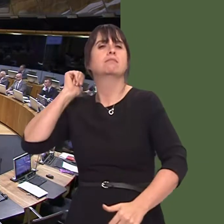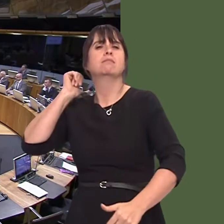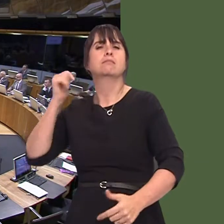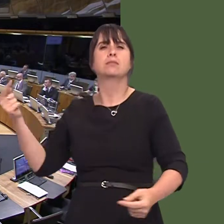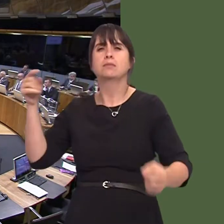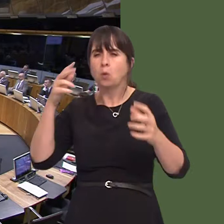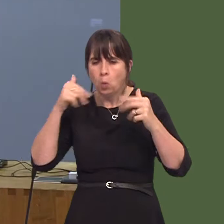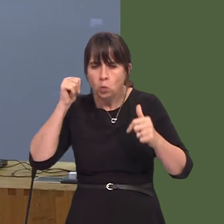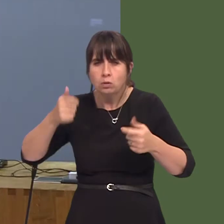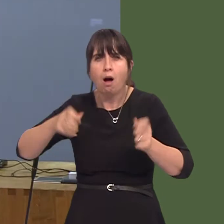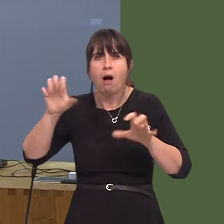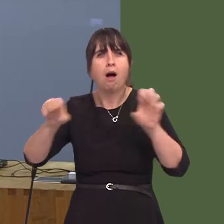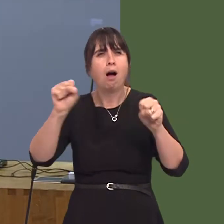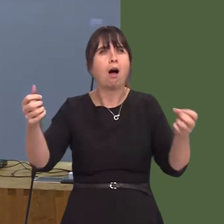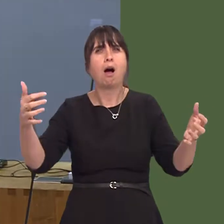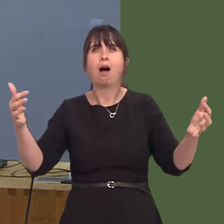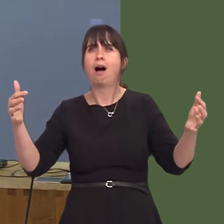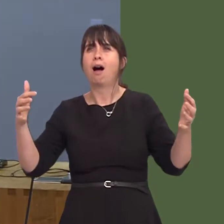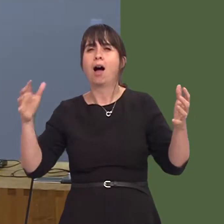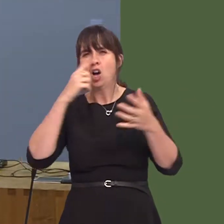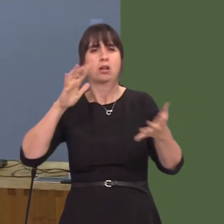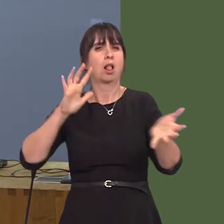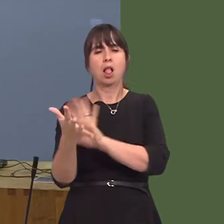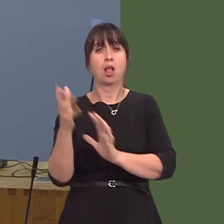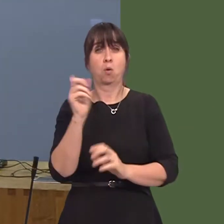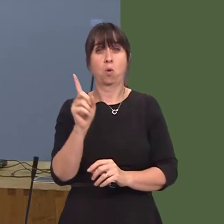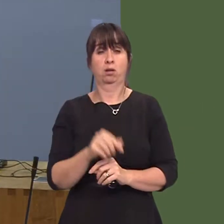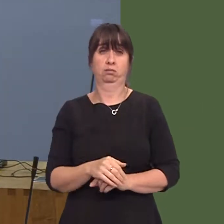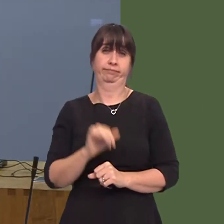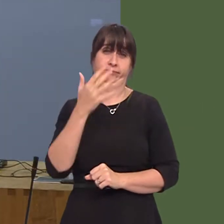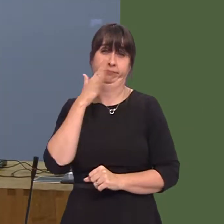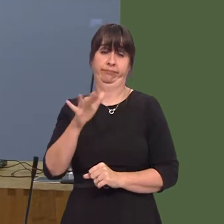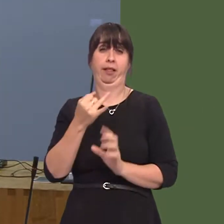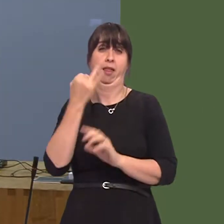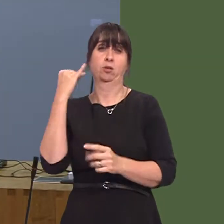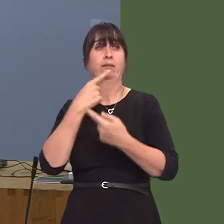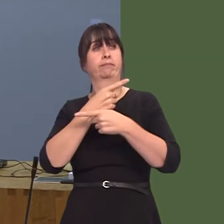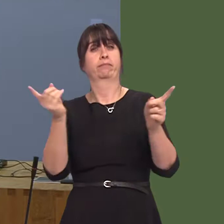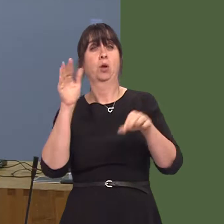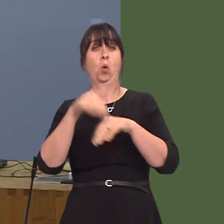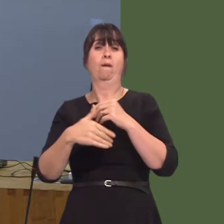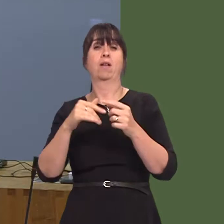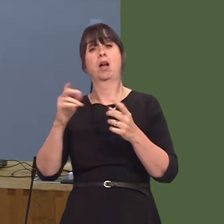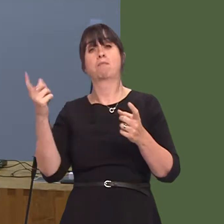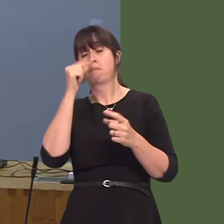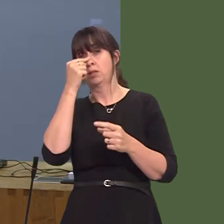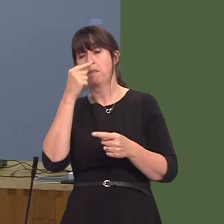of course, the proposals that your Cabinet Secretary for Finance and Local Government unveiled last week for a potential tourism tax here in Wales.